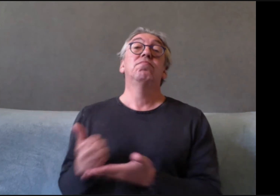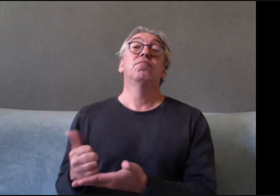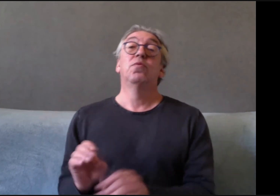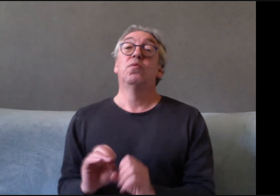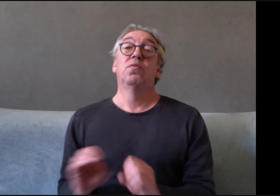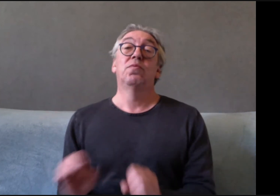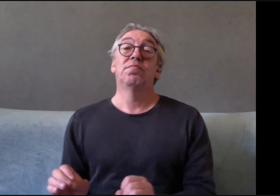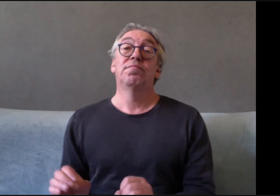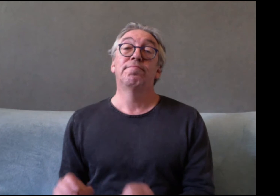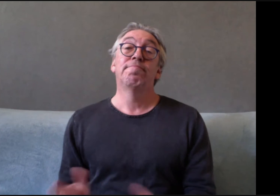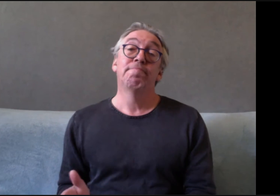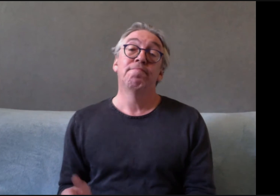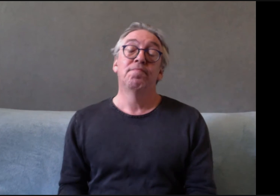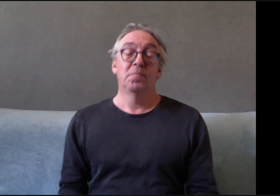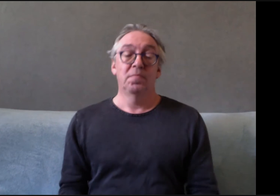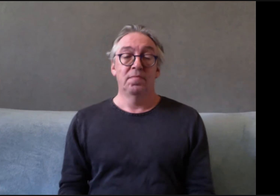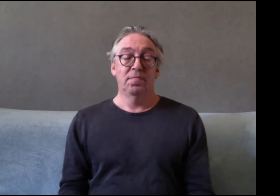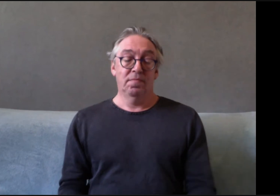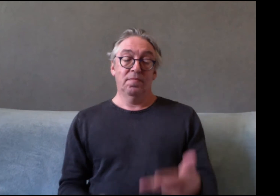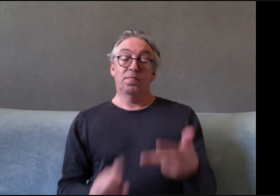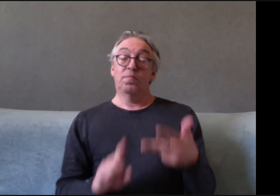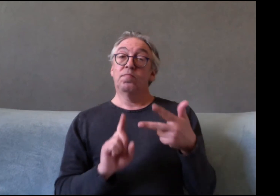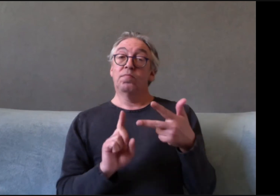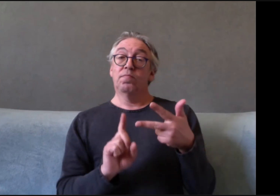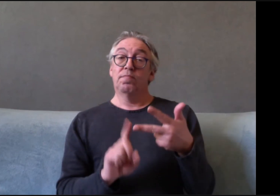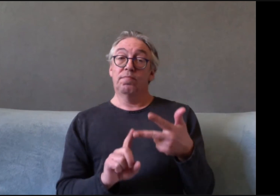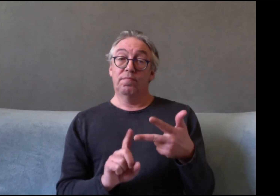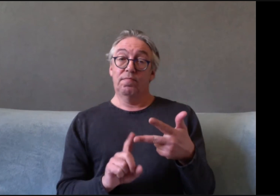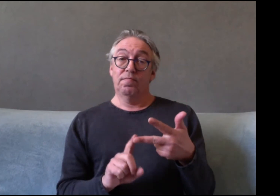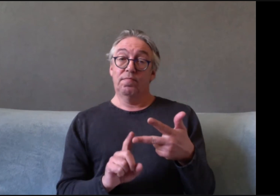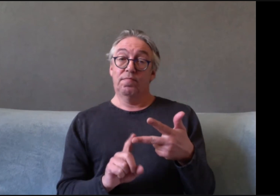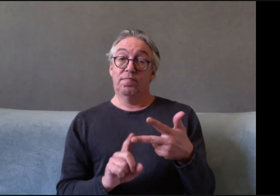which makes that very difficult to give enough care